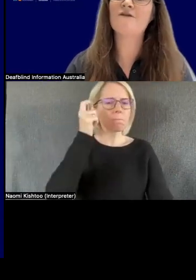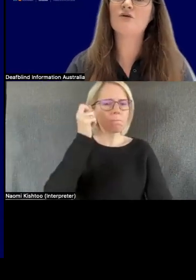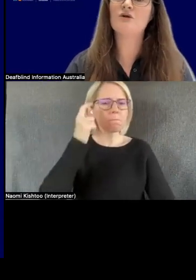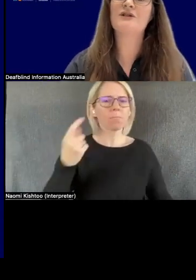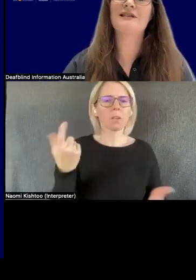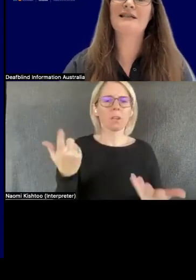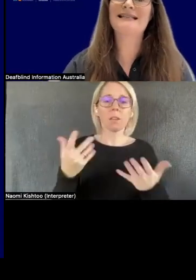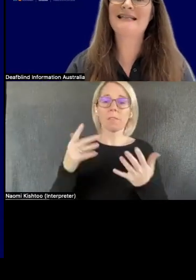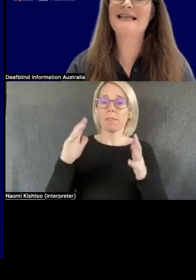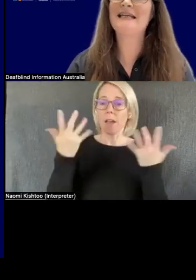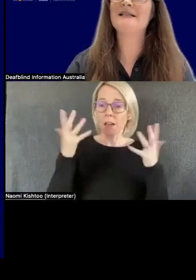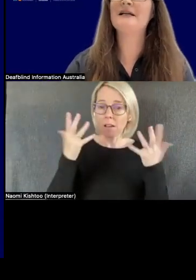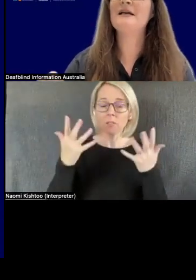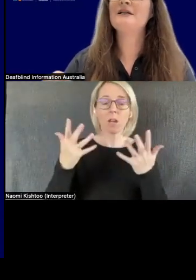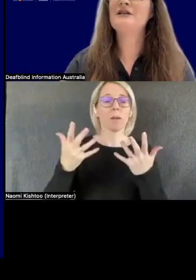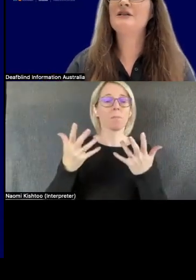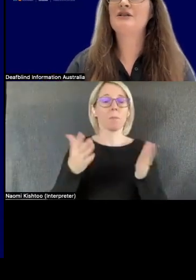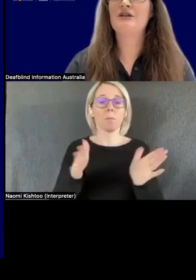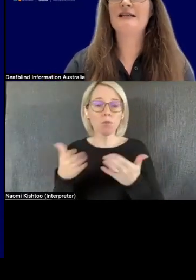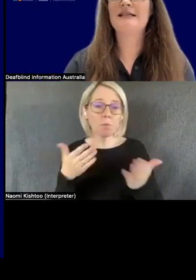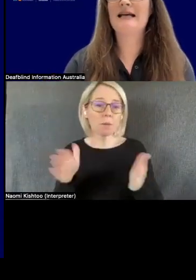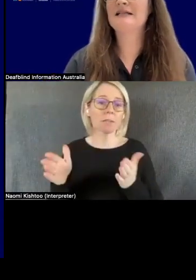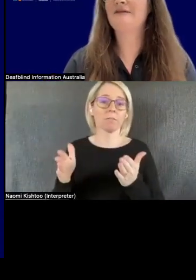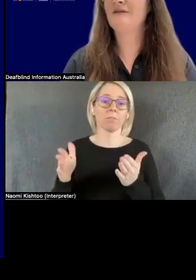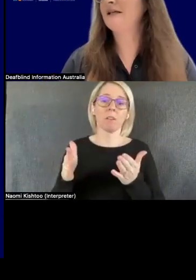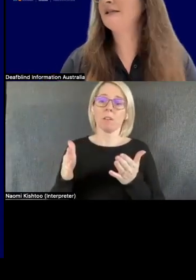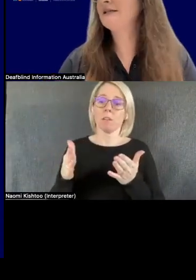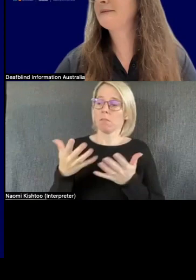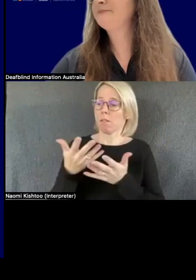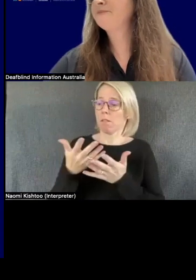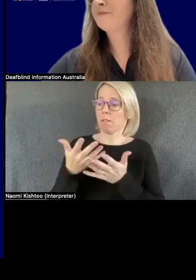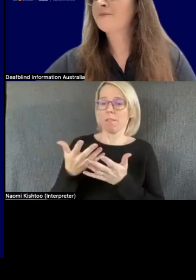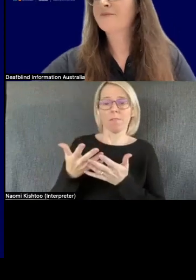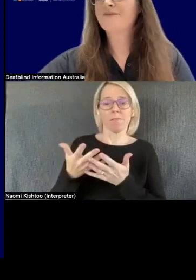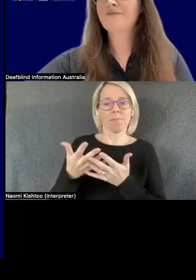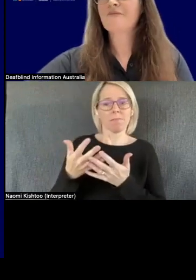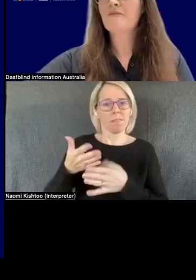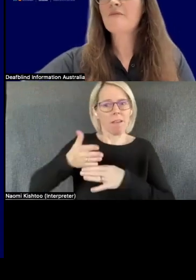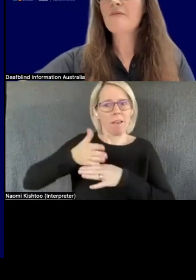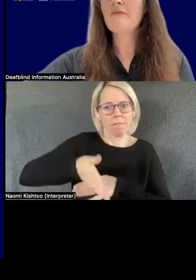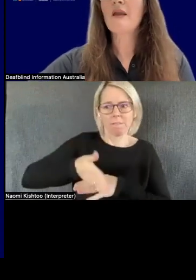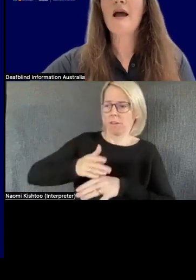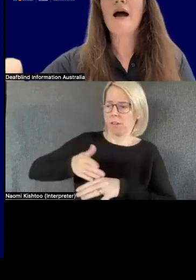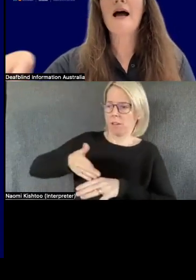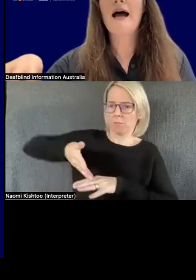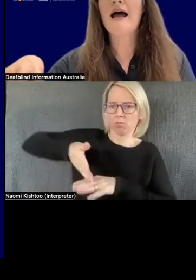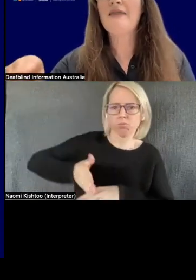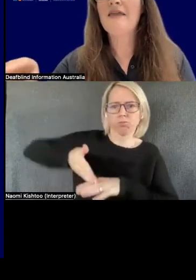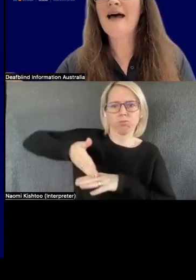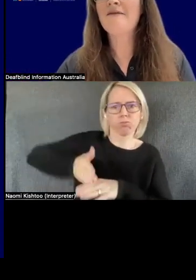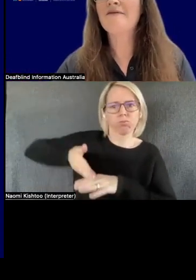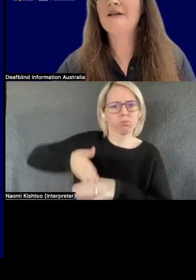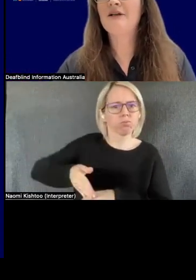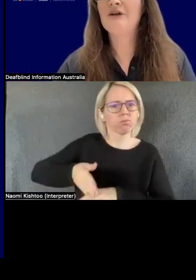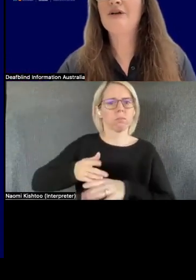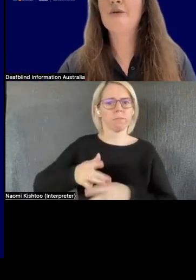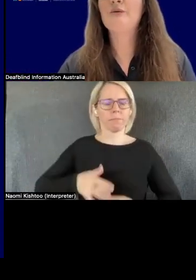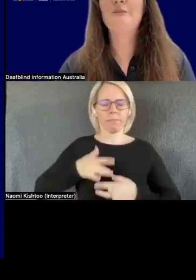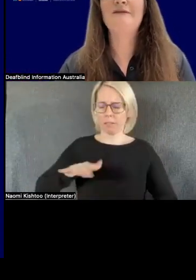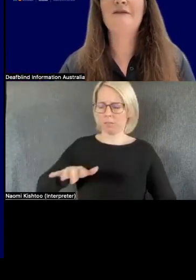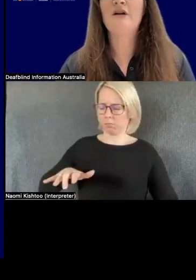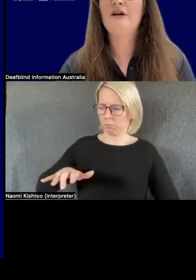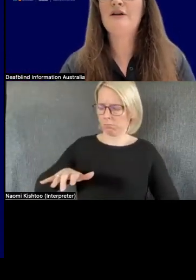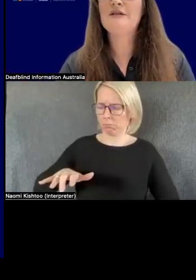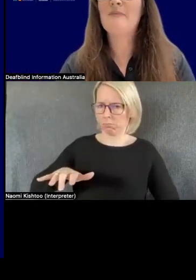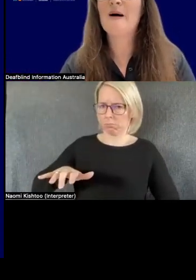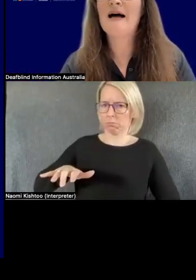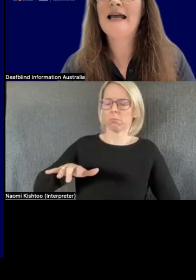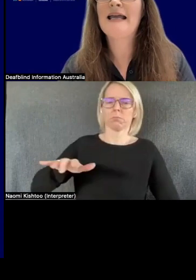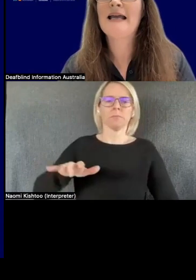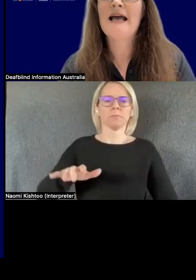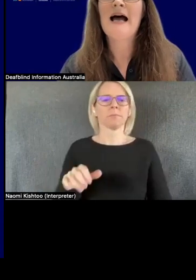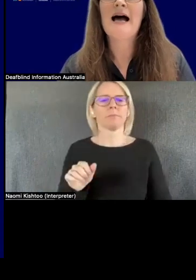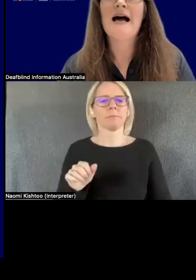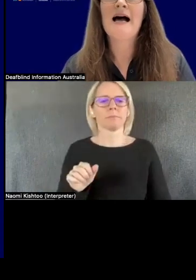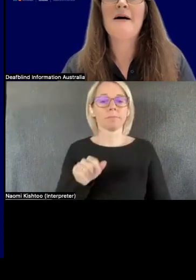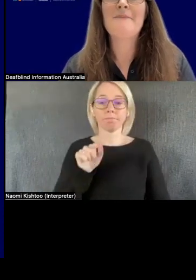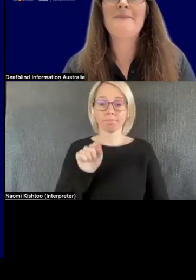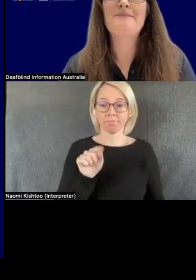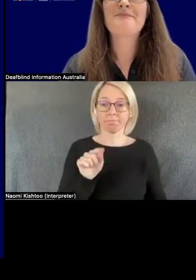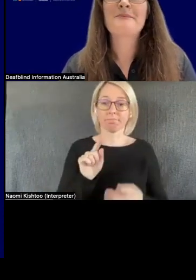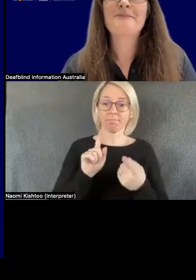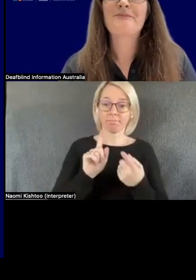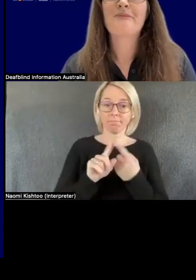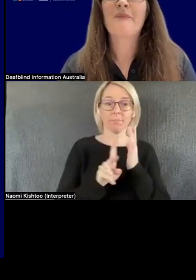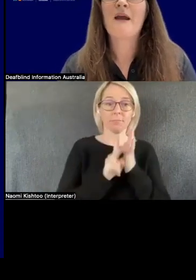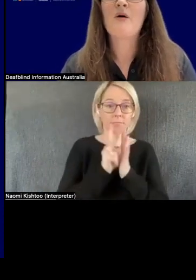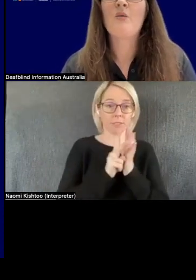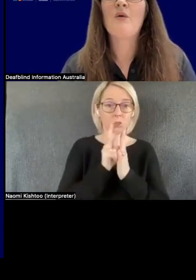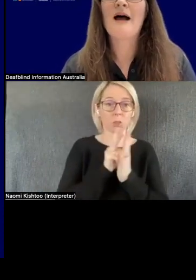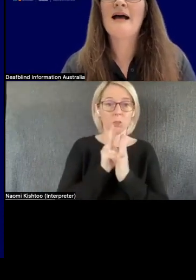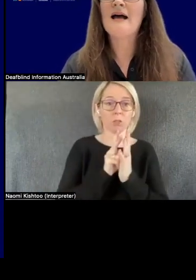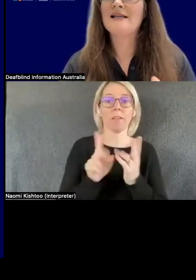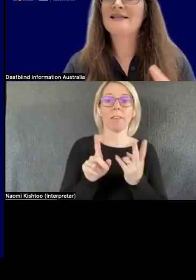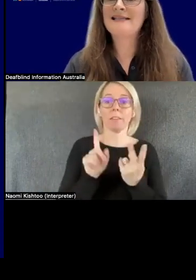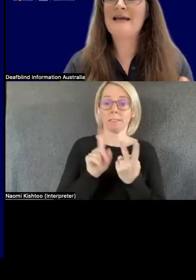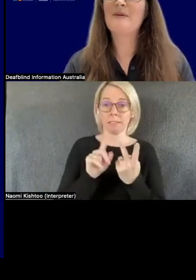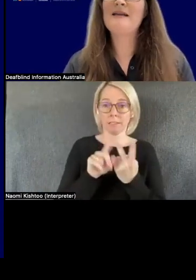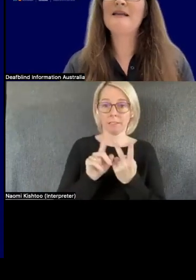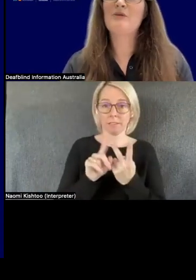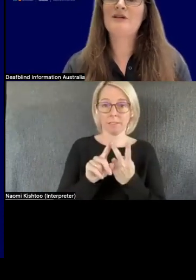force that is needed to do these activities. Then that video will be followed by a step in the